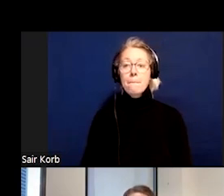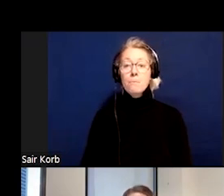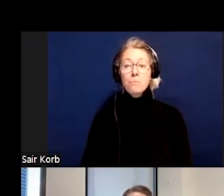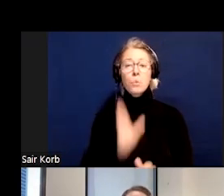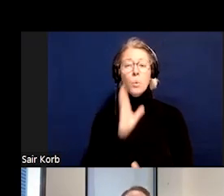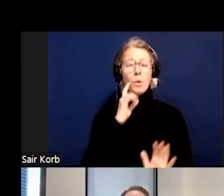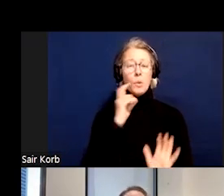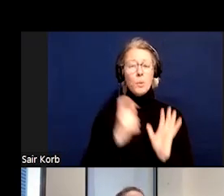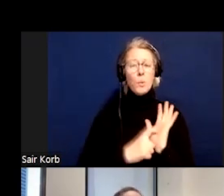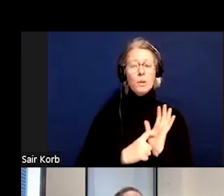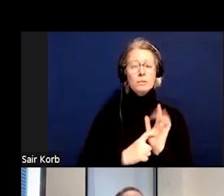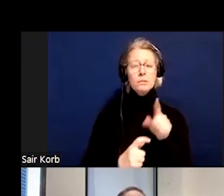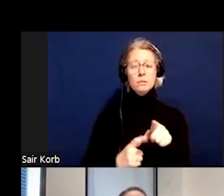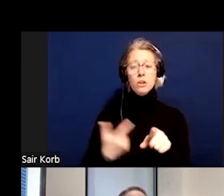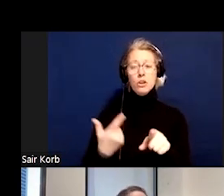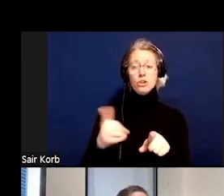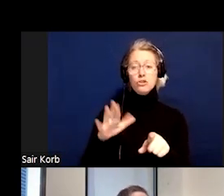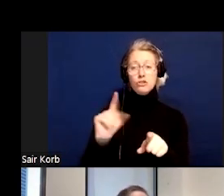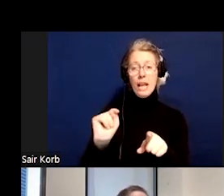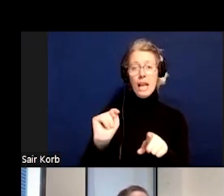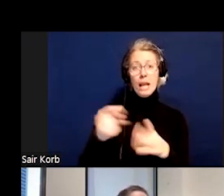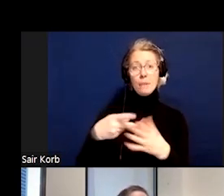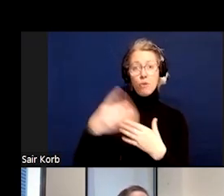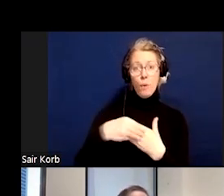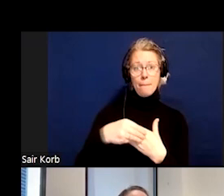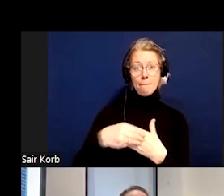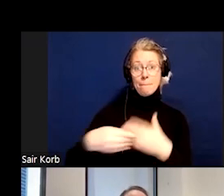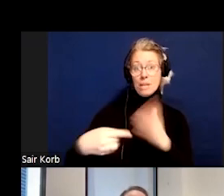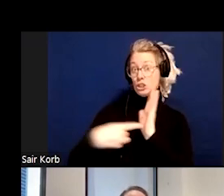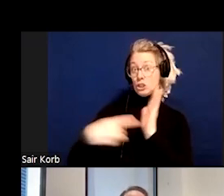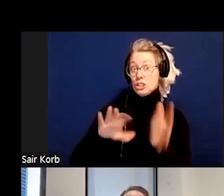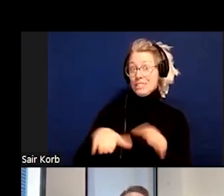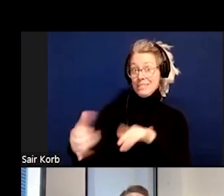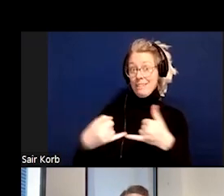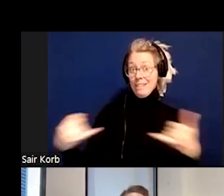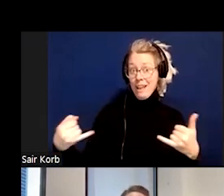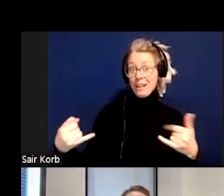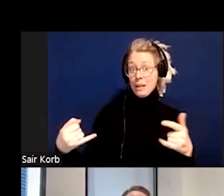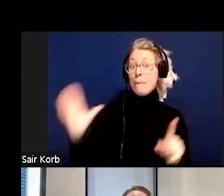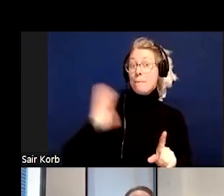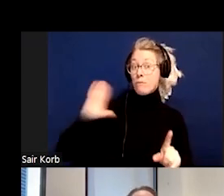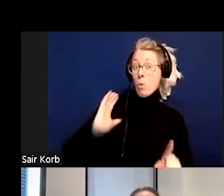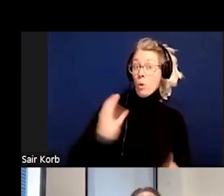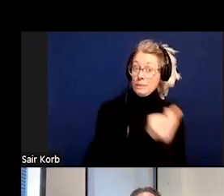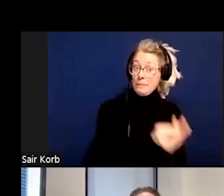which had historically fallen on Mondays in past years, to mid-week. And this is to ensure